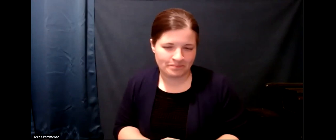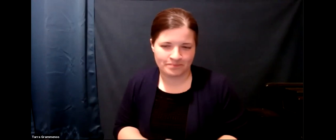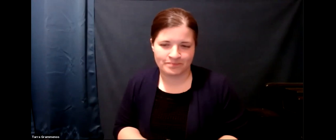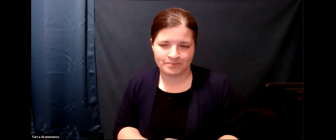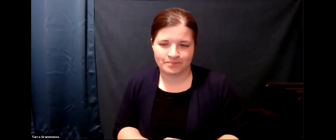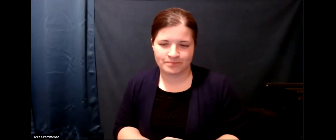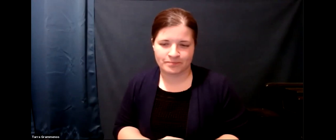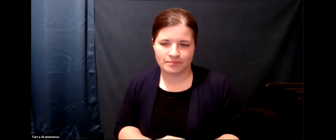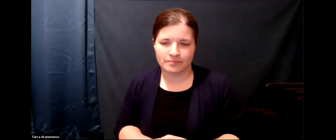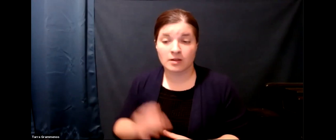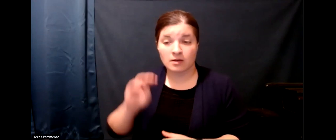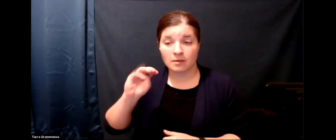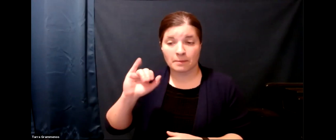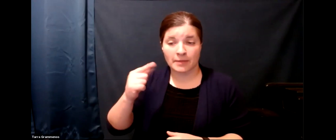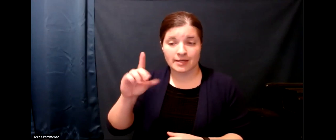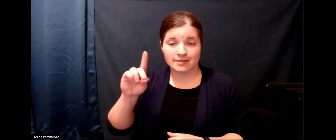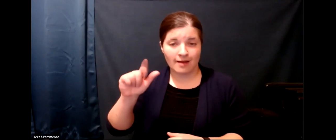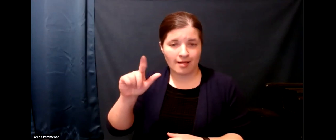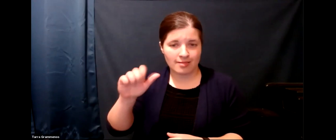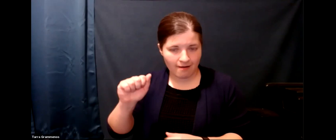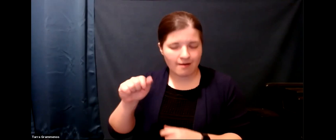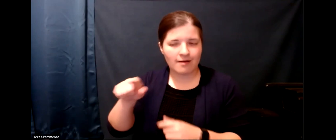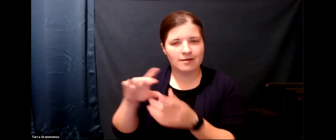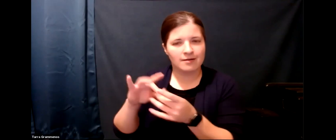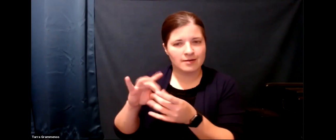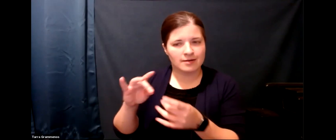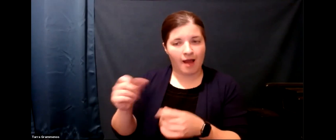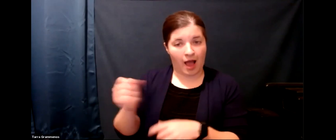Migdalia asks, do you feel it's safer to do the